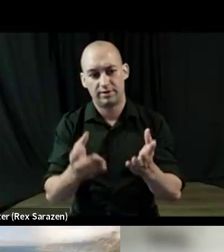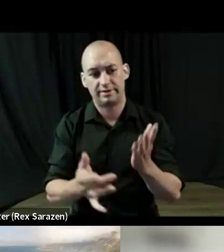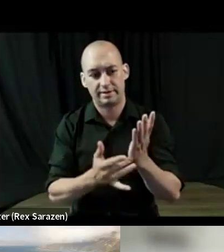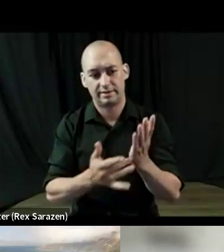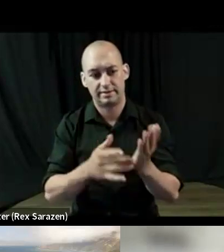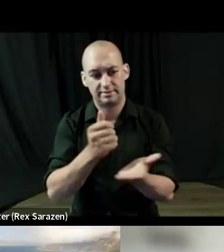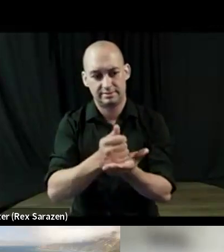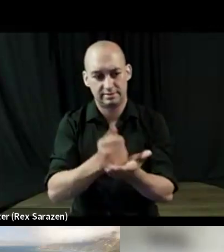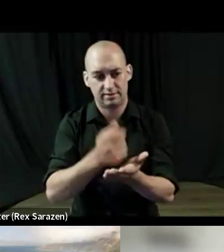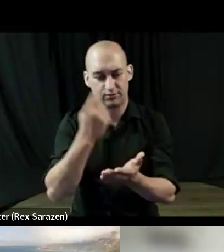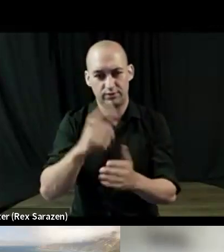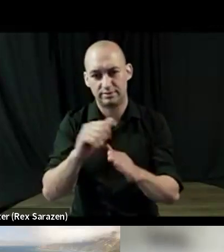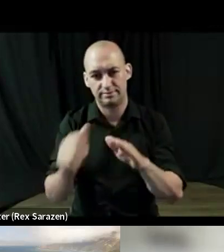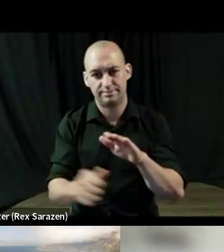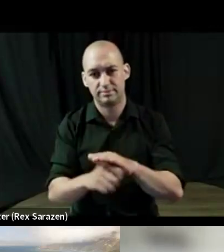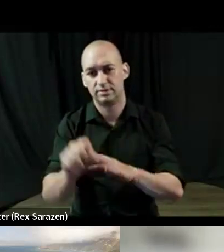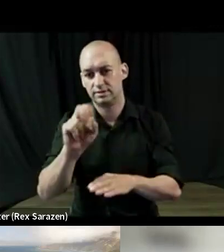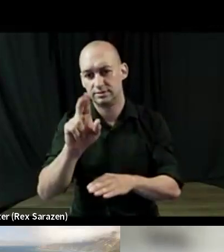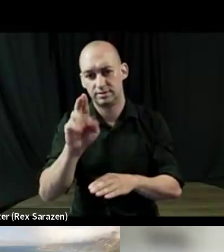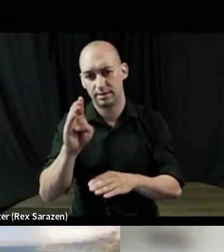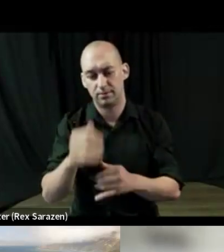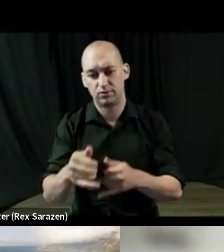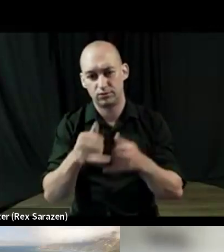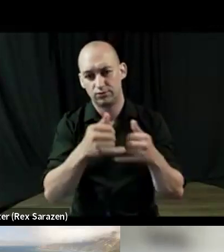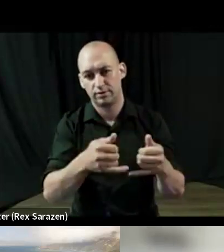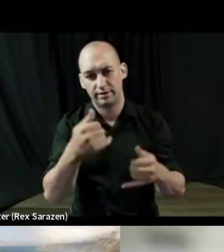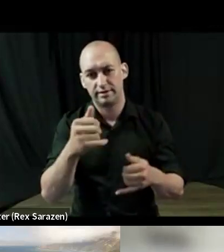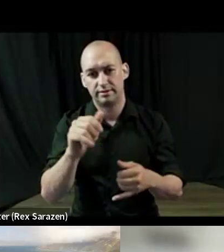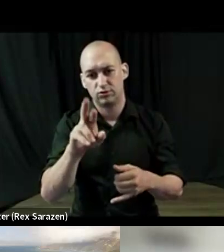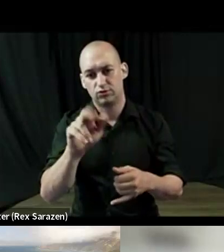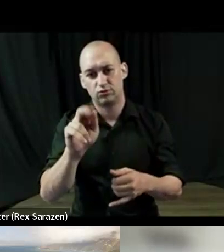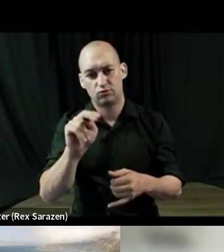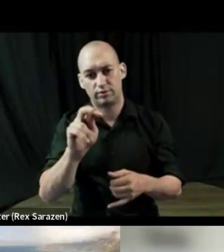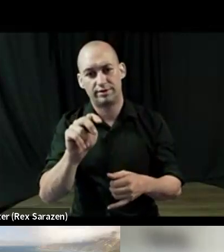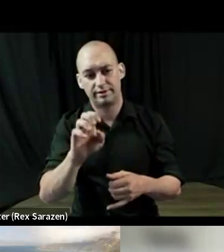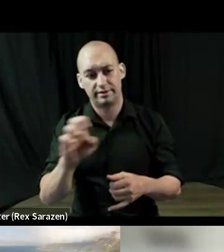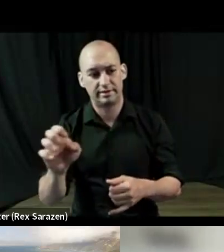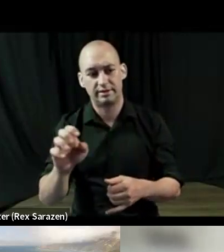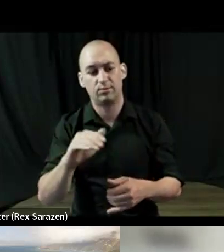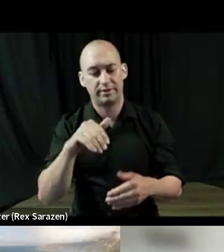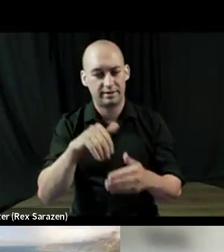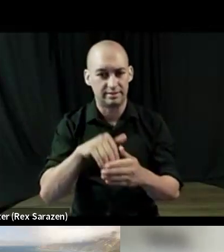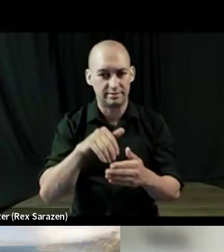subgrantees. As everybody already knows, we're in the meat of applying for the Federal Digital